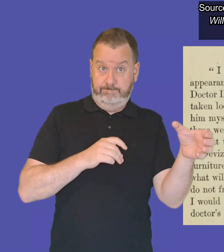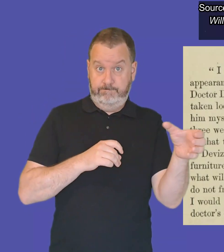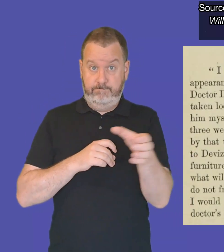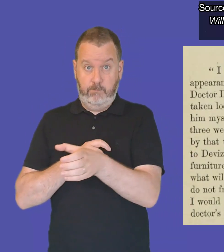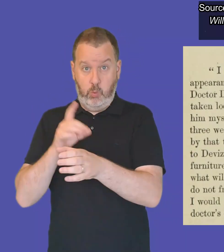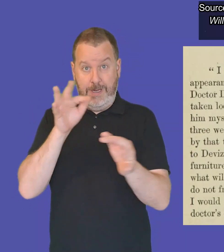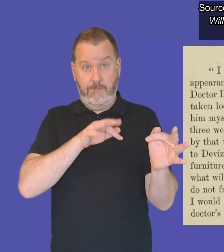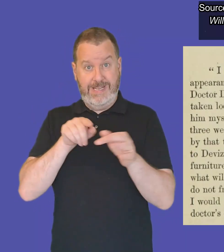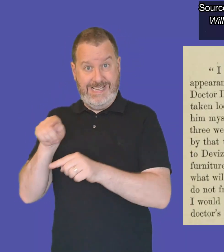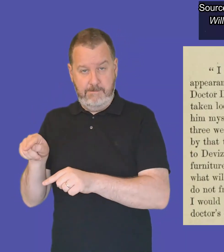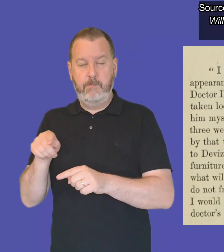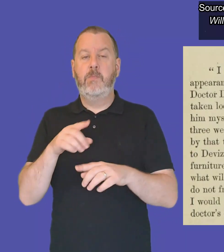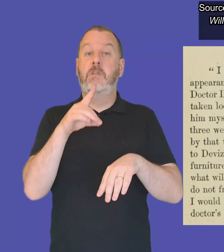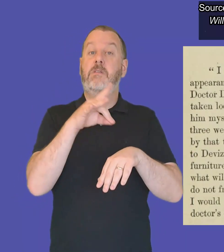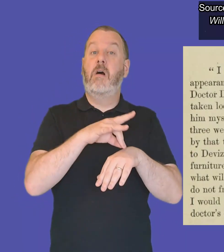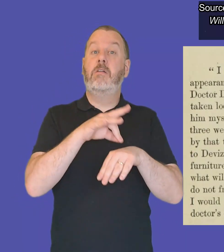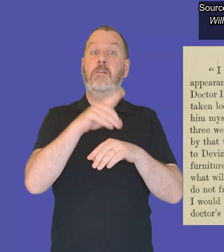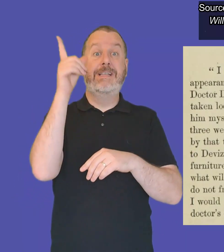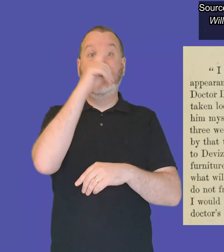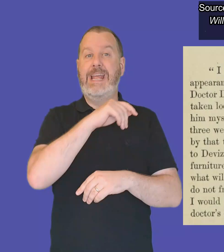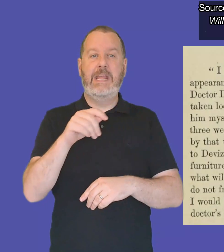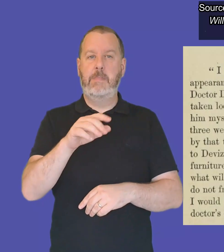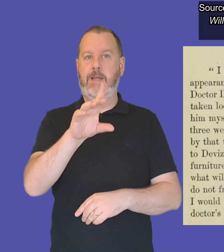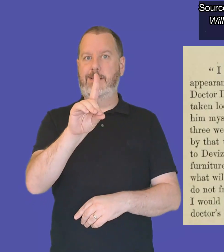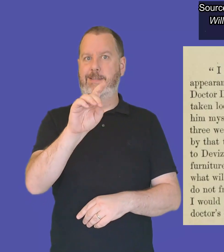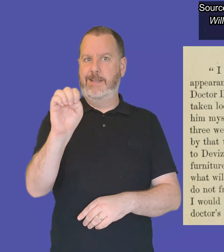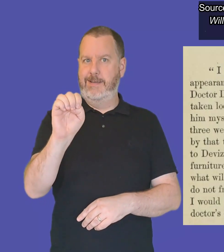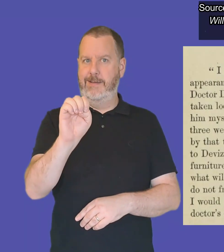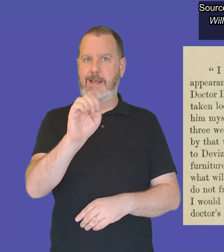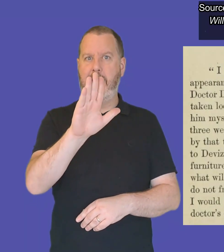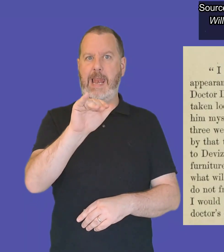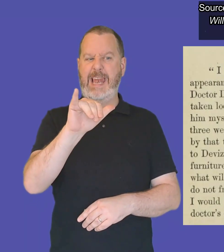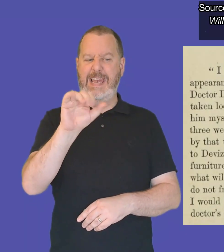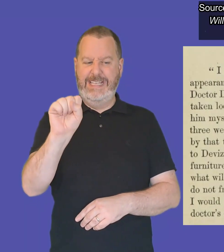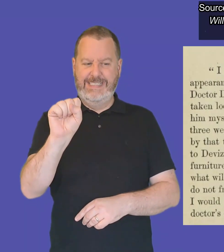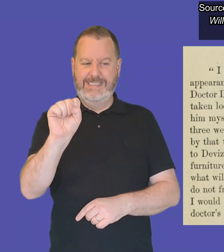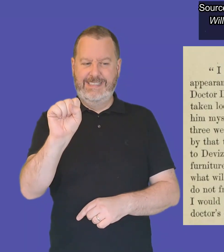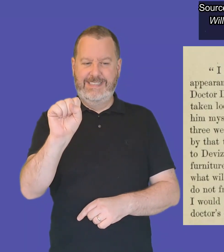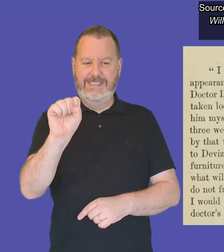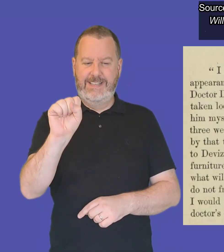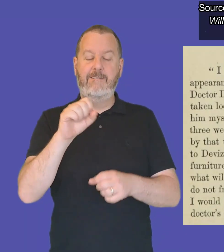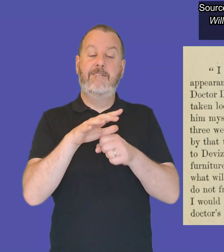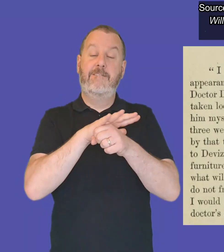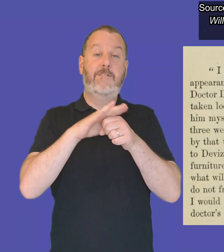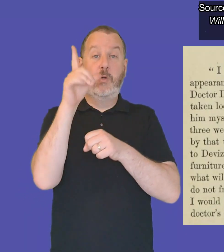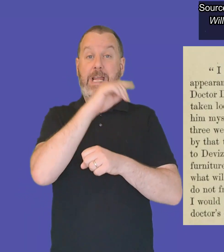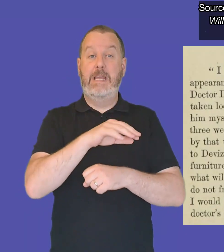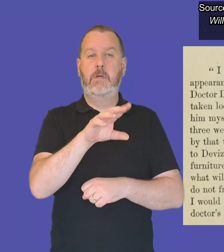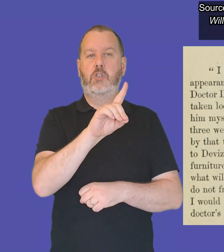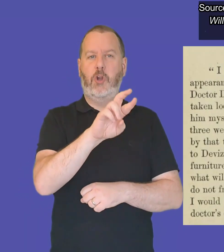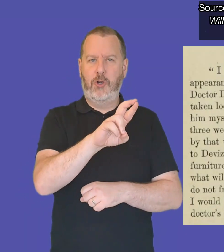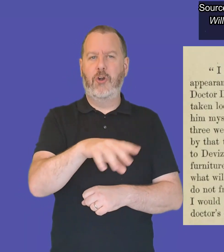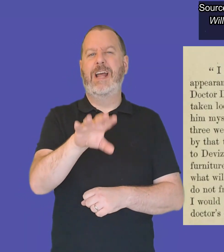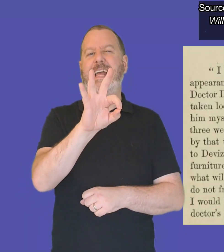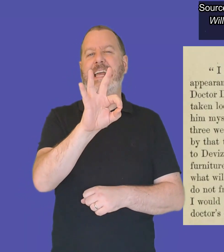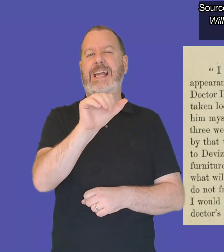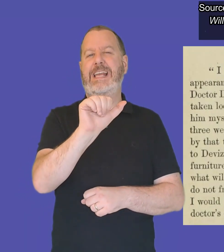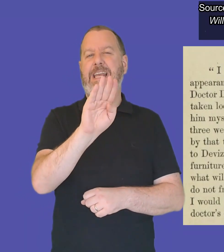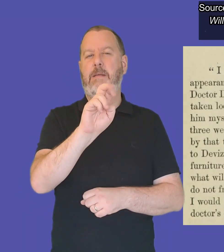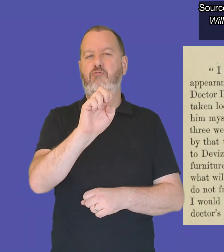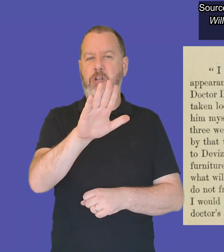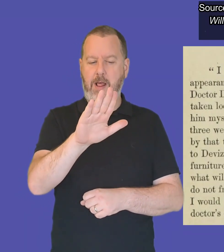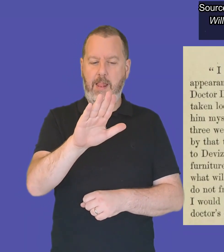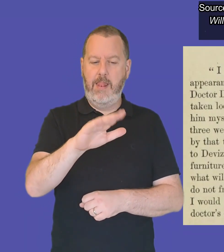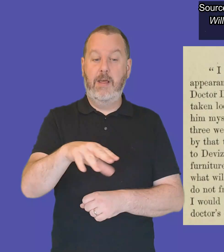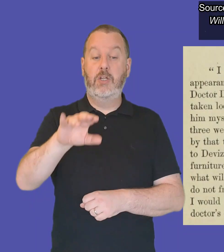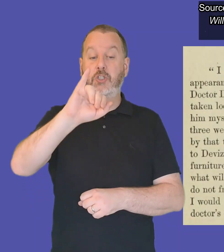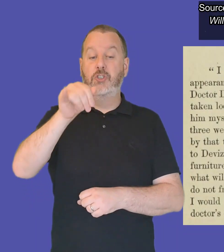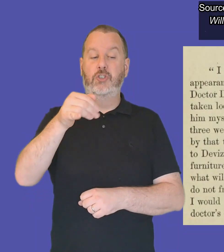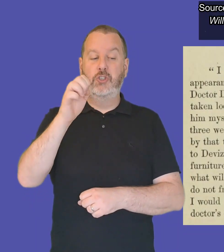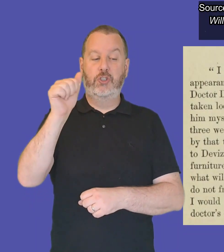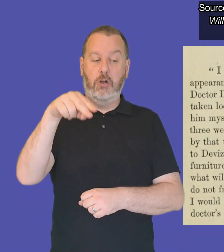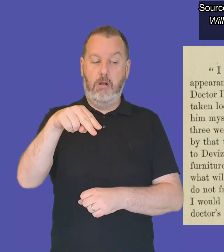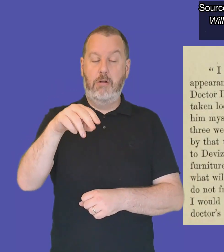and that a Dr de Lys was taking care of him.